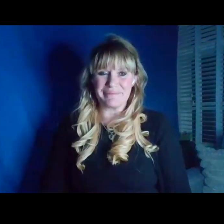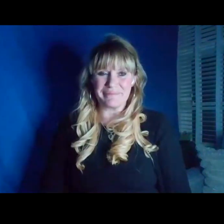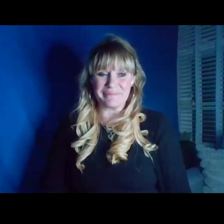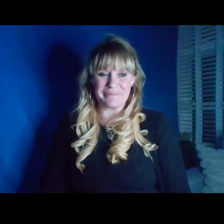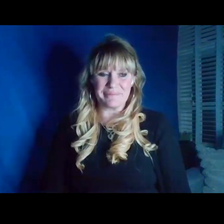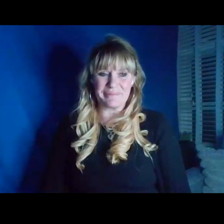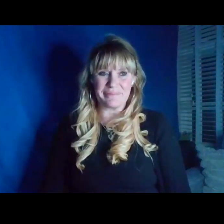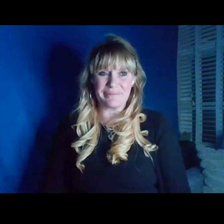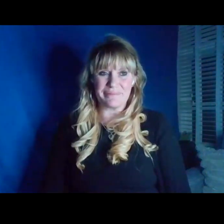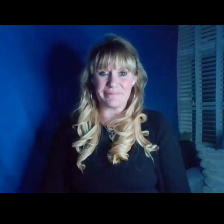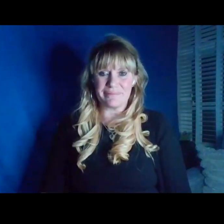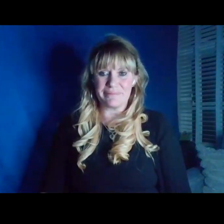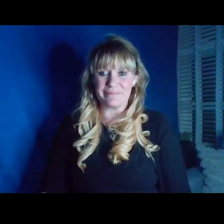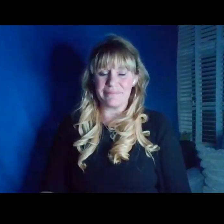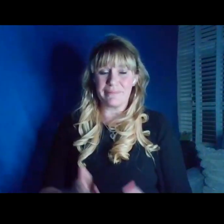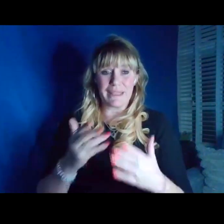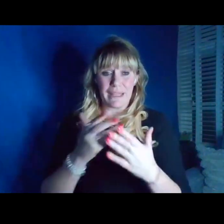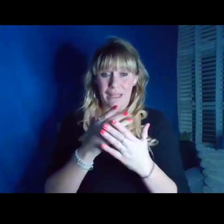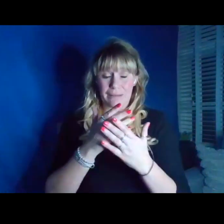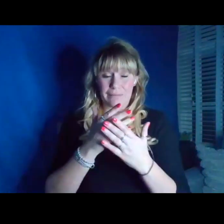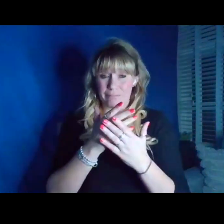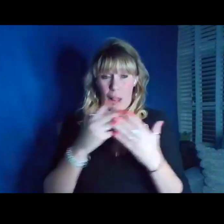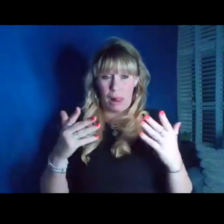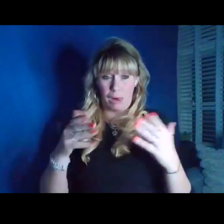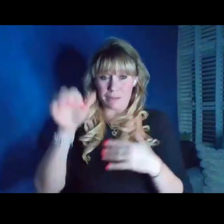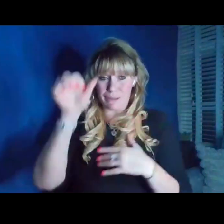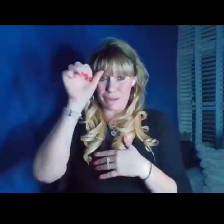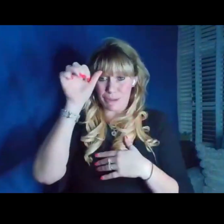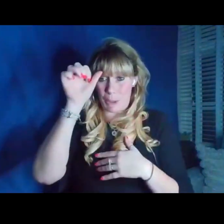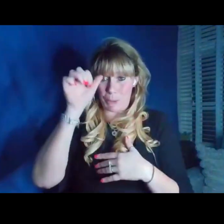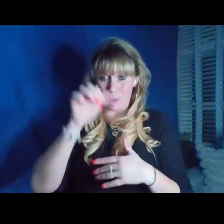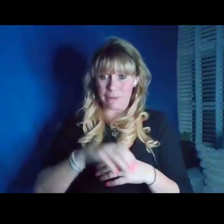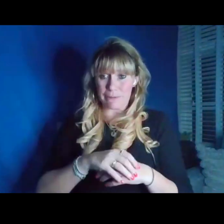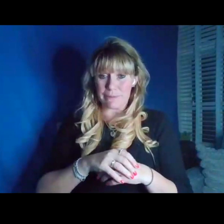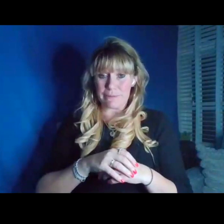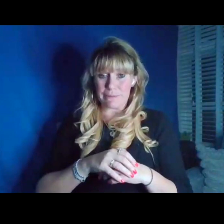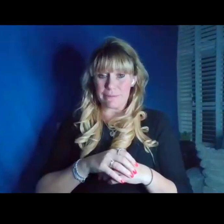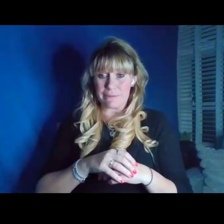Many of you who I know, those we are knew